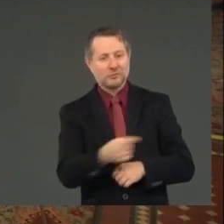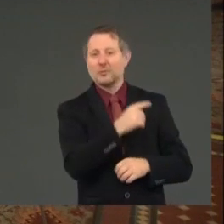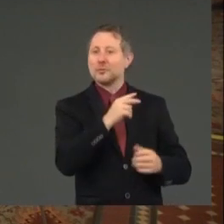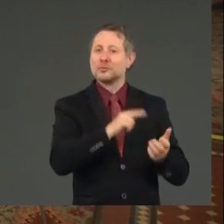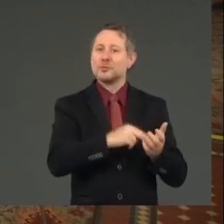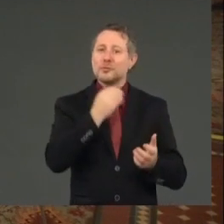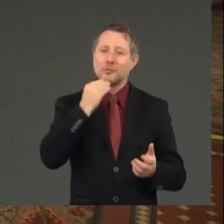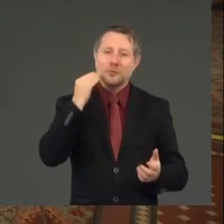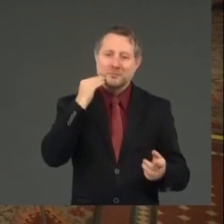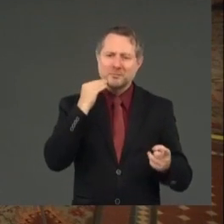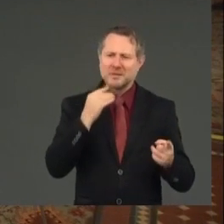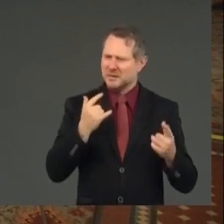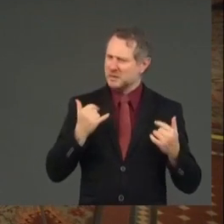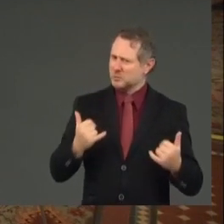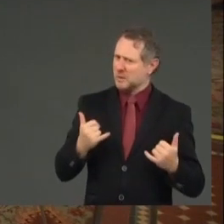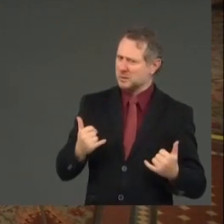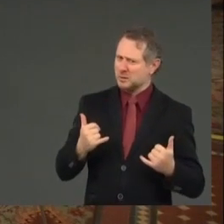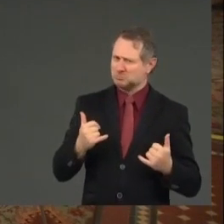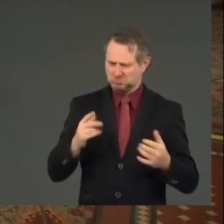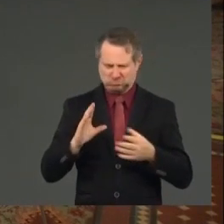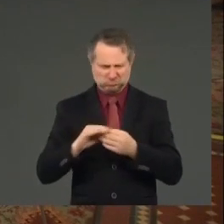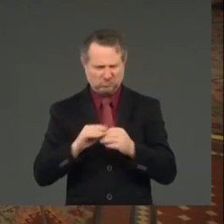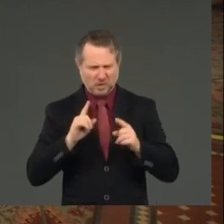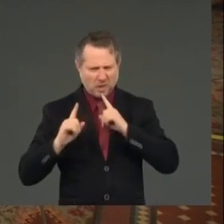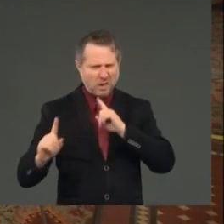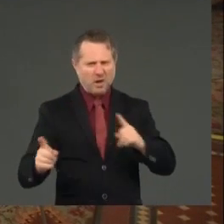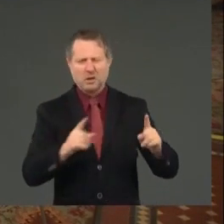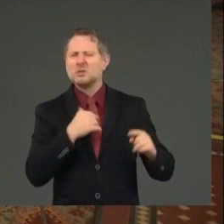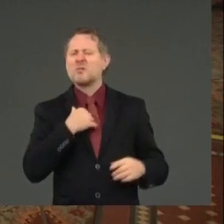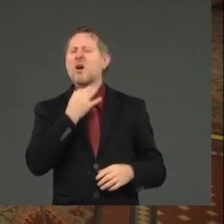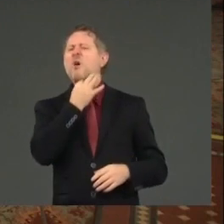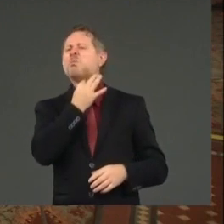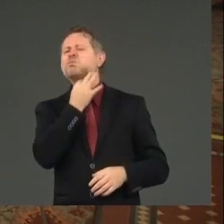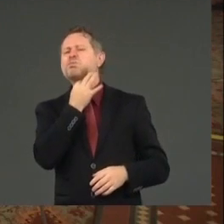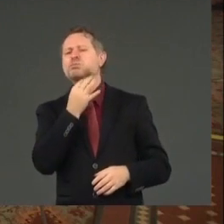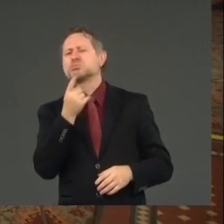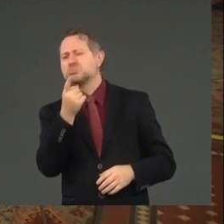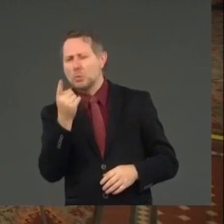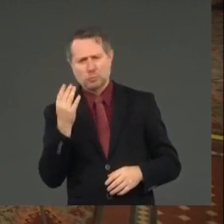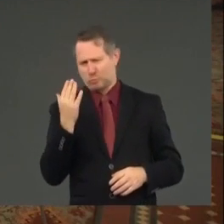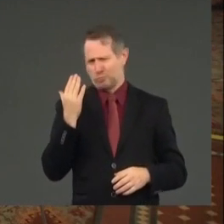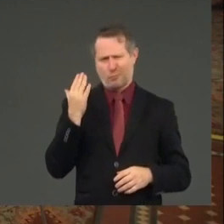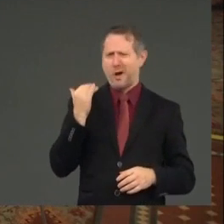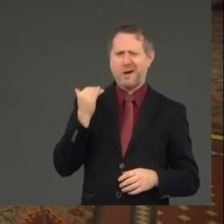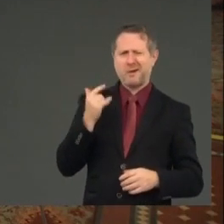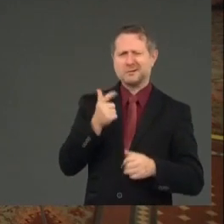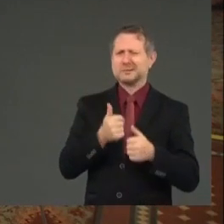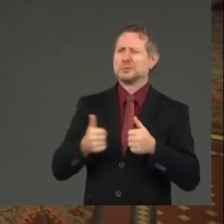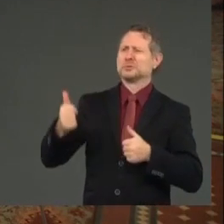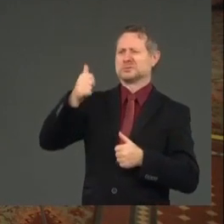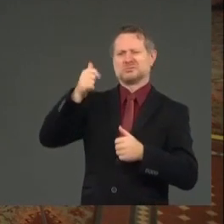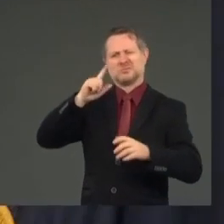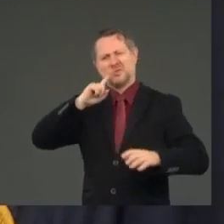ORDER ALLOWING COVID POSITIVE PATIENTS BACK INTO THE NURSING HOMES.